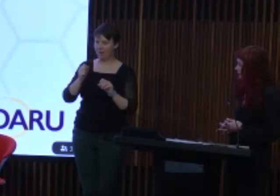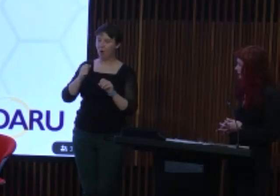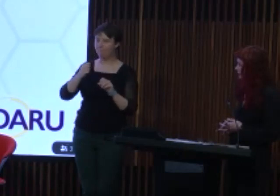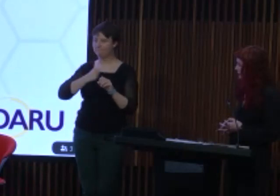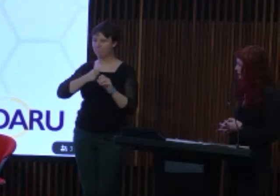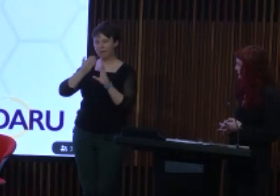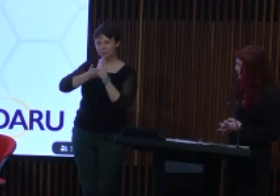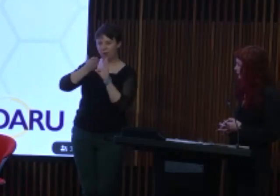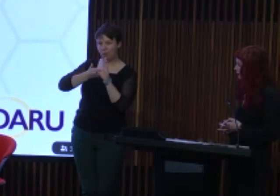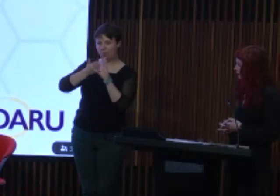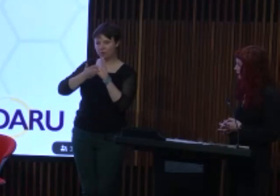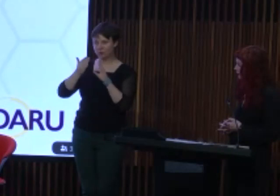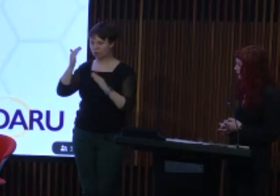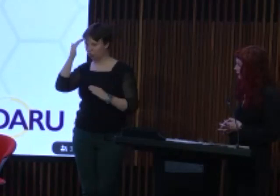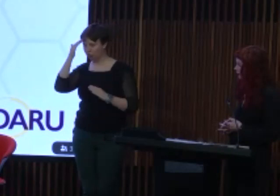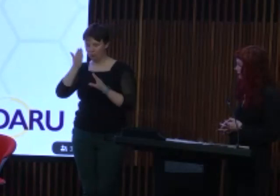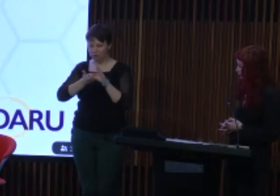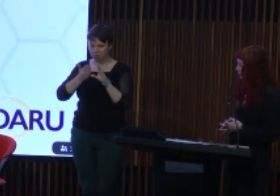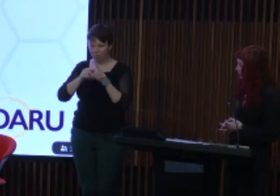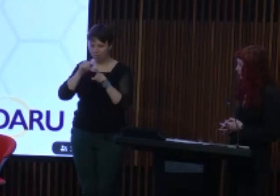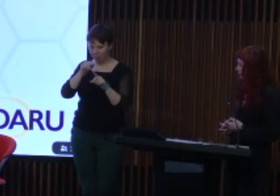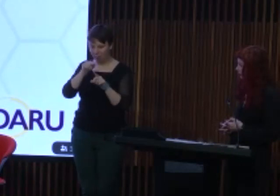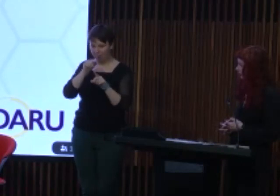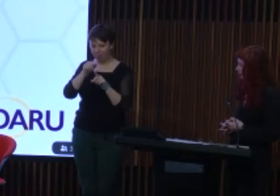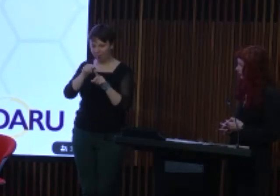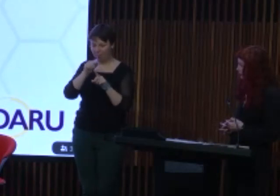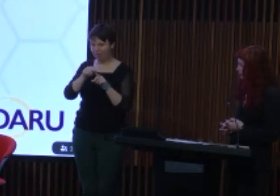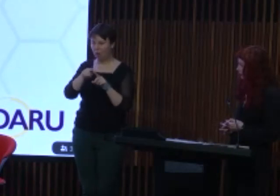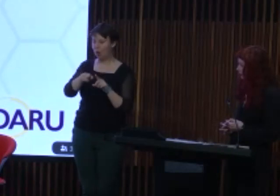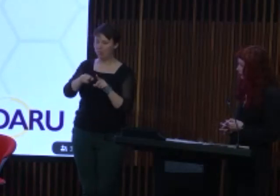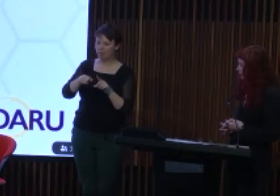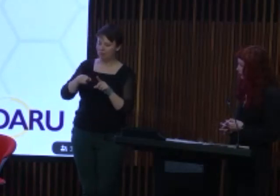send people off to get those neuro psych assessments often. Very damning. Very deficiency based.